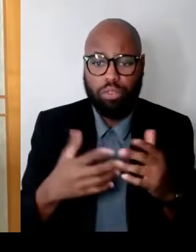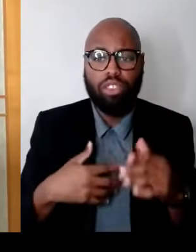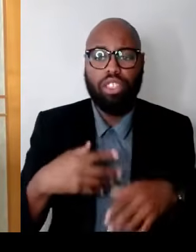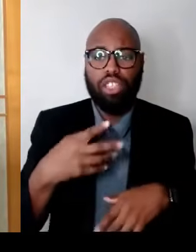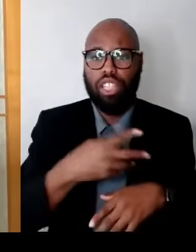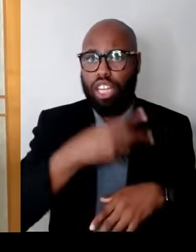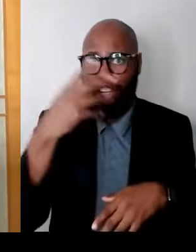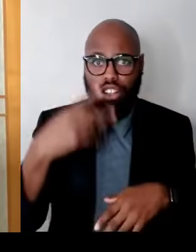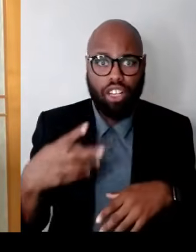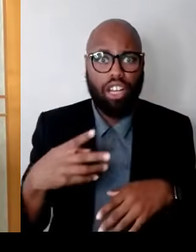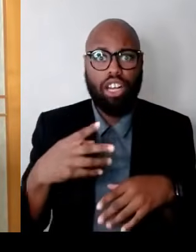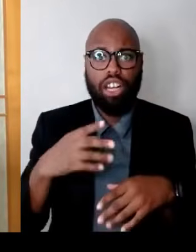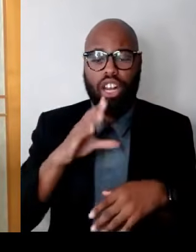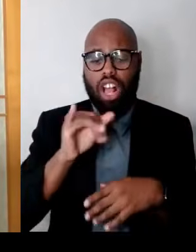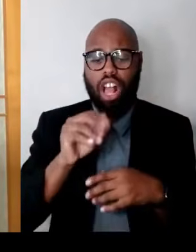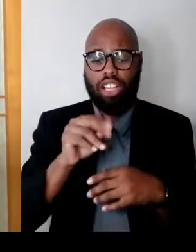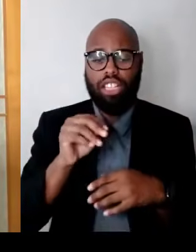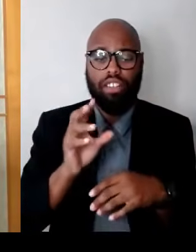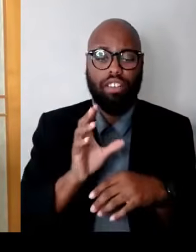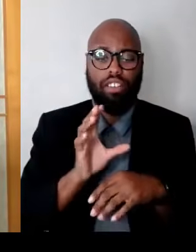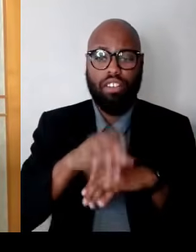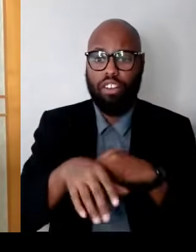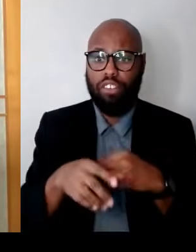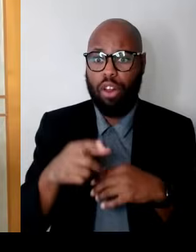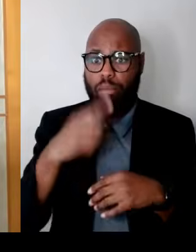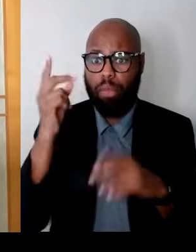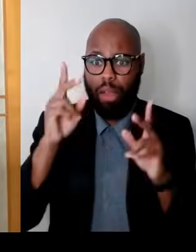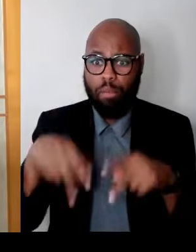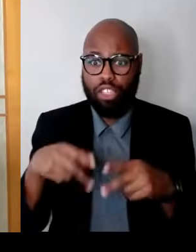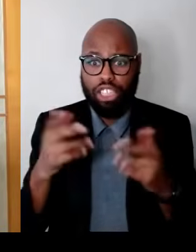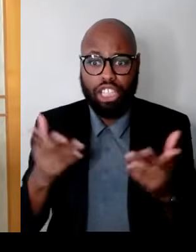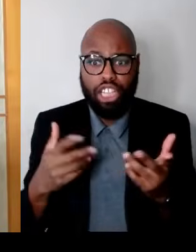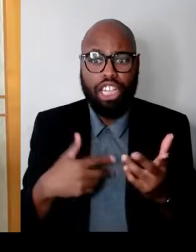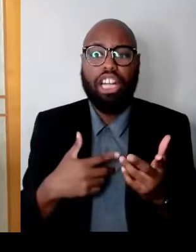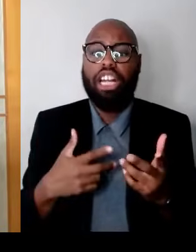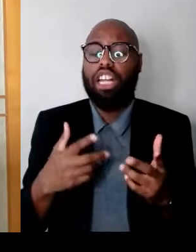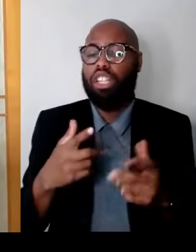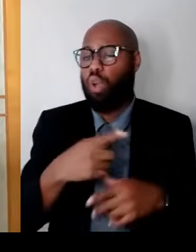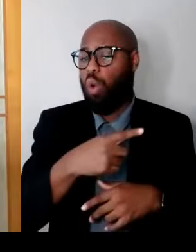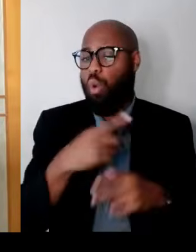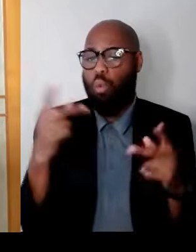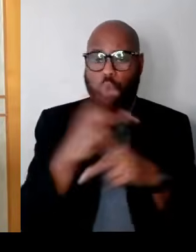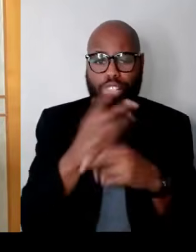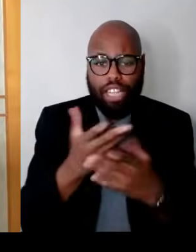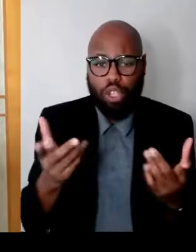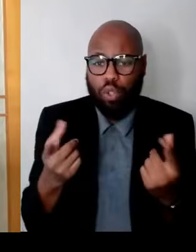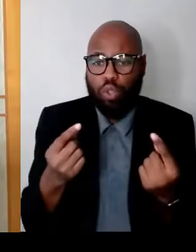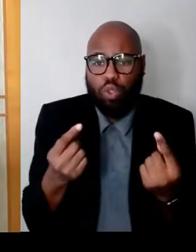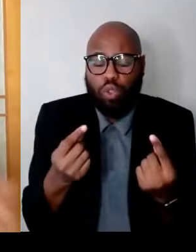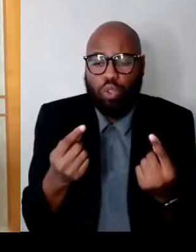if you're a Black person here detained, it is the worst thing that could happen to you. Just this morning, somebody called me to say,